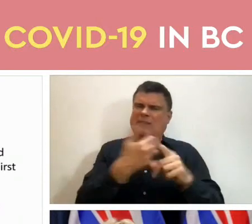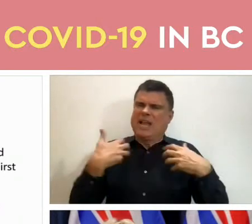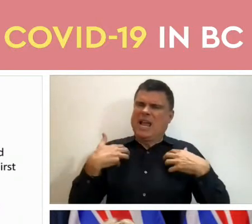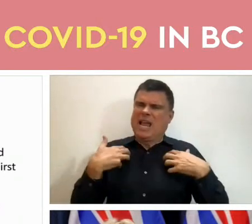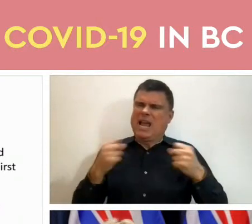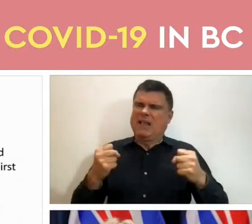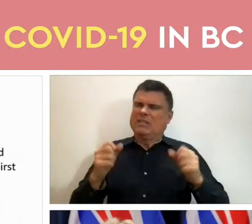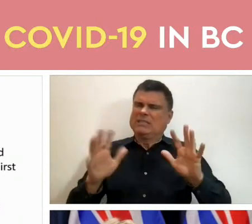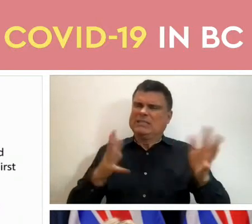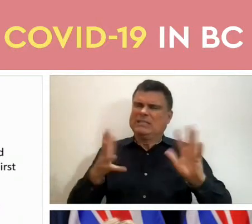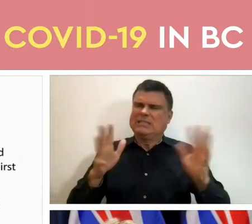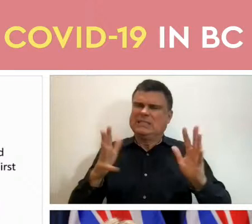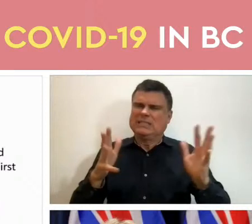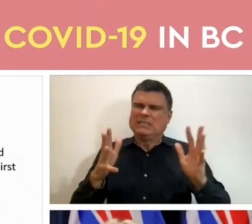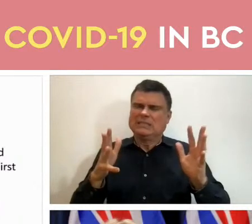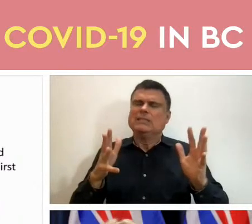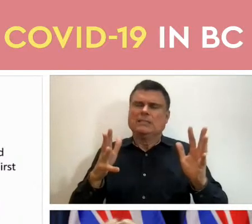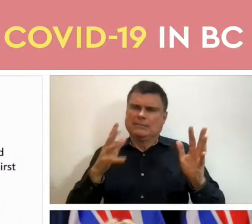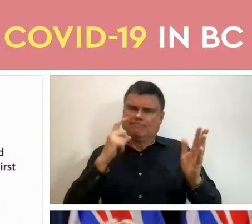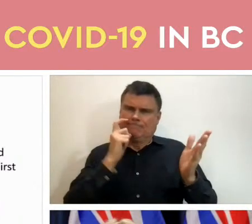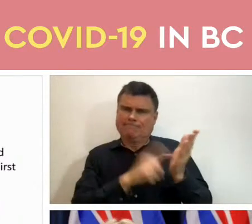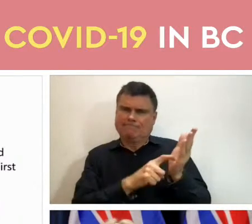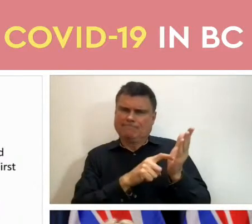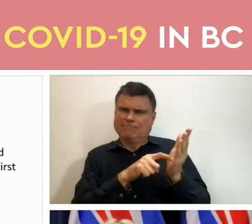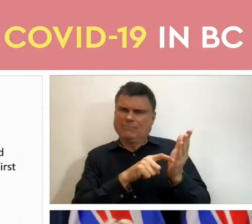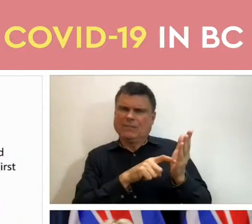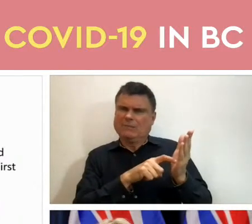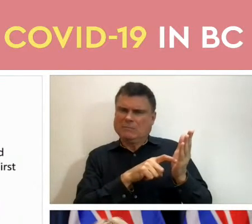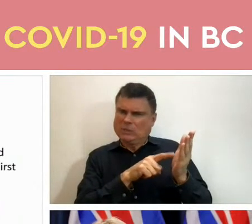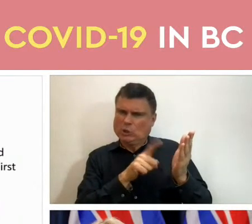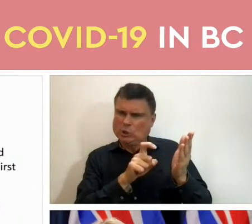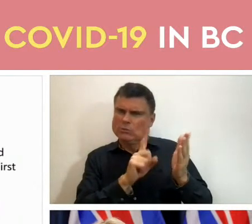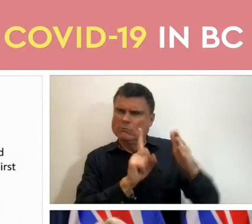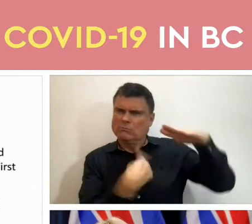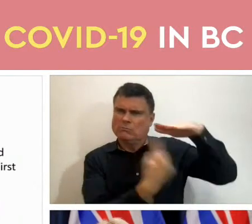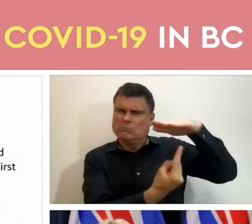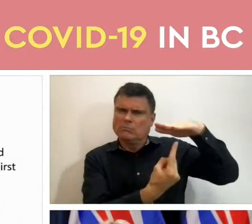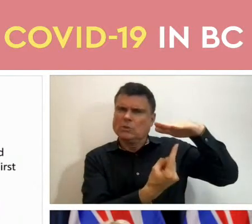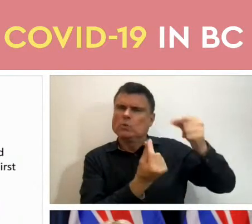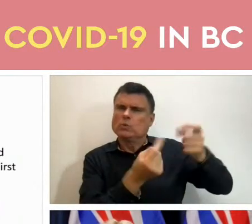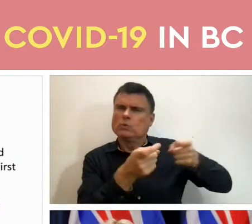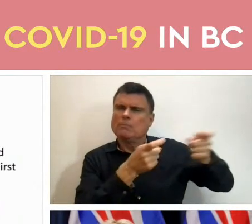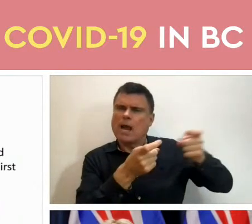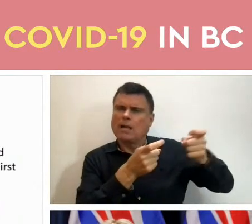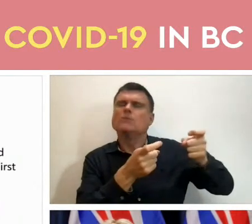coming months. So we are in a very uncertain